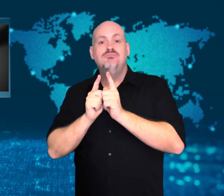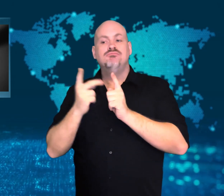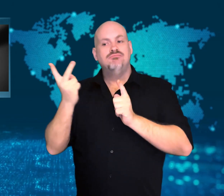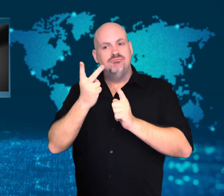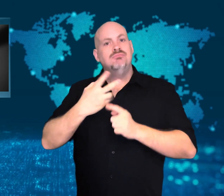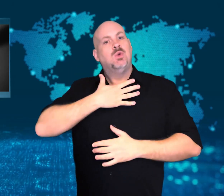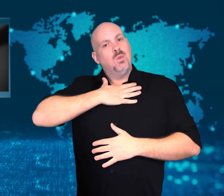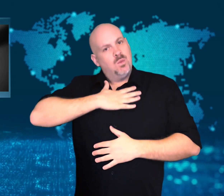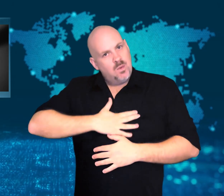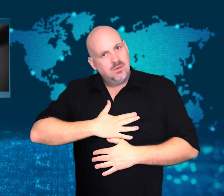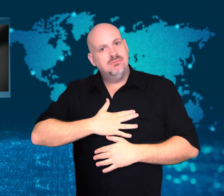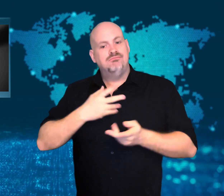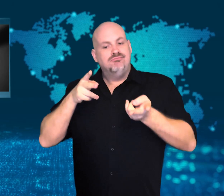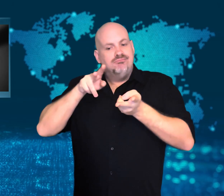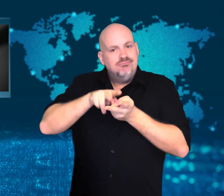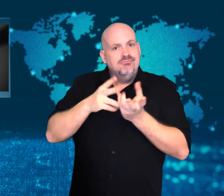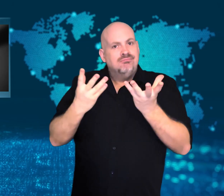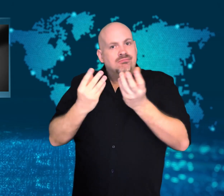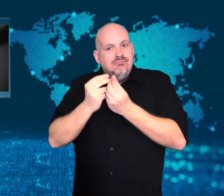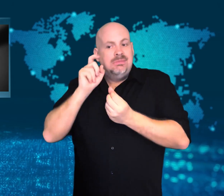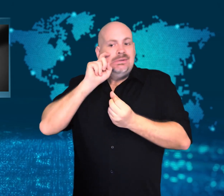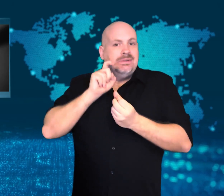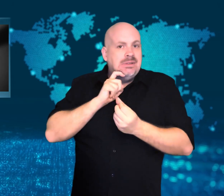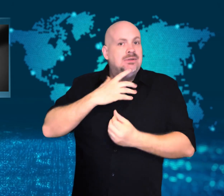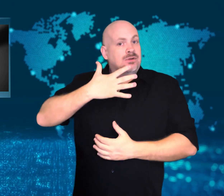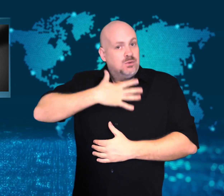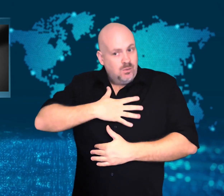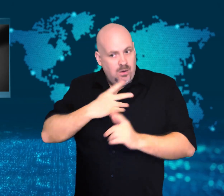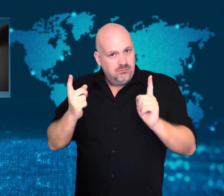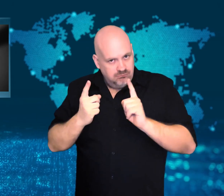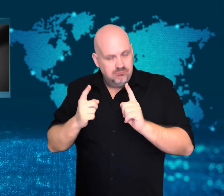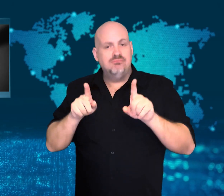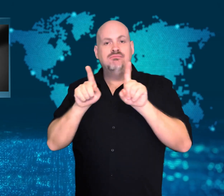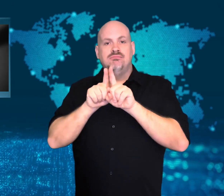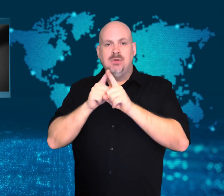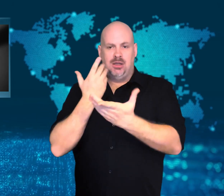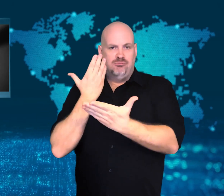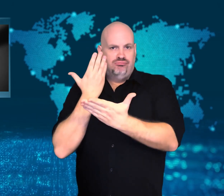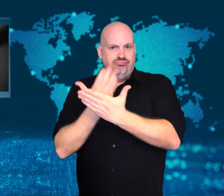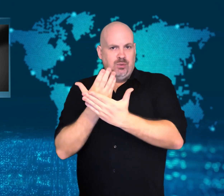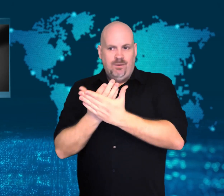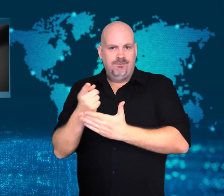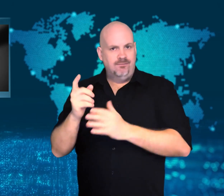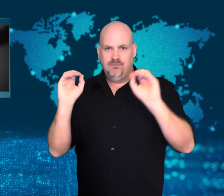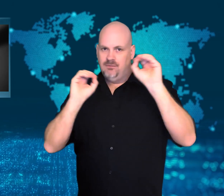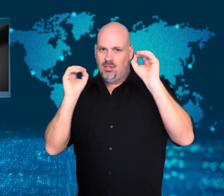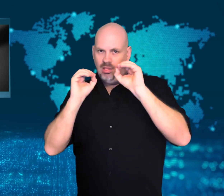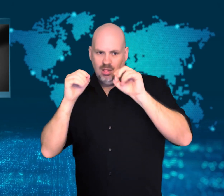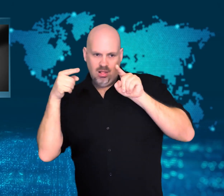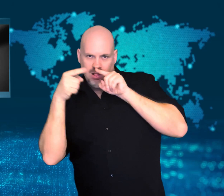the age of 16 will have committed statutory rape.